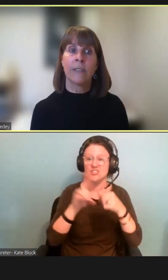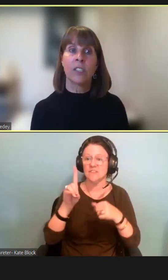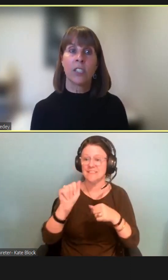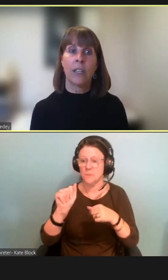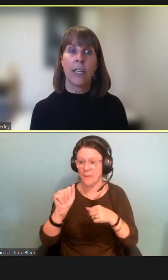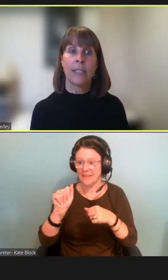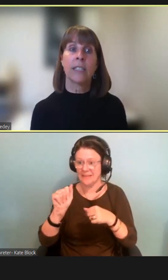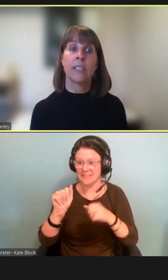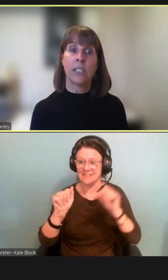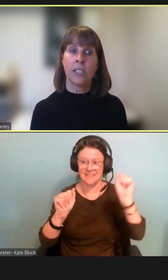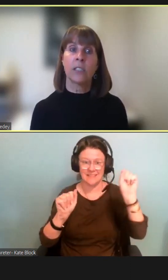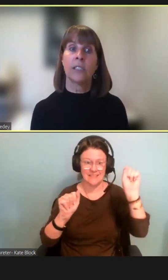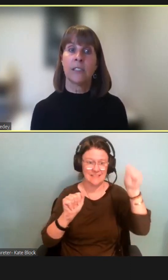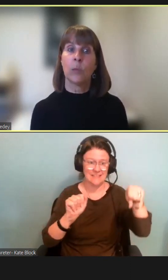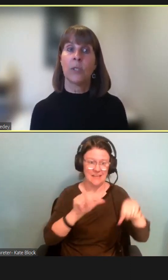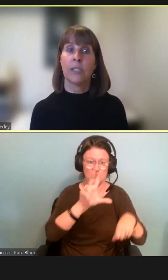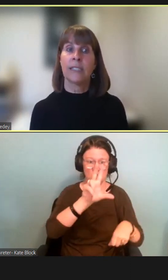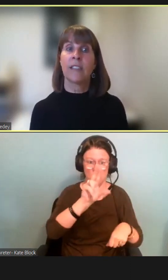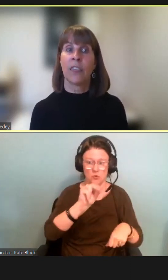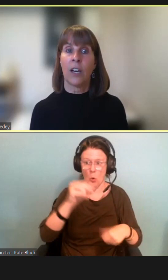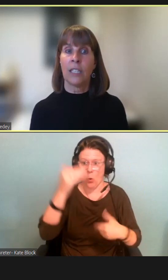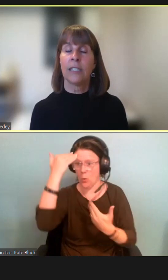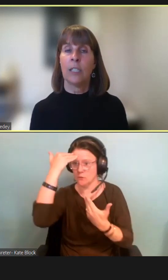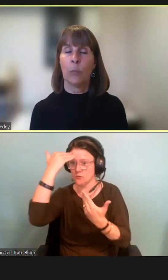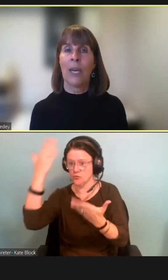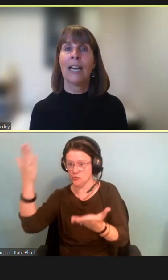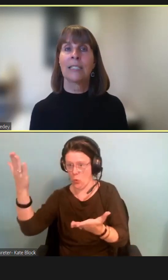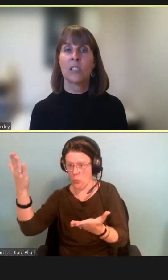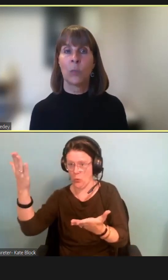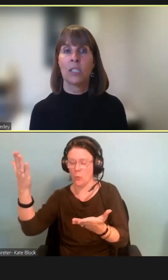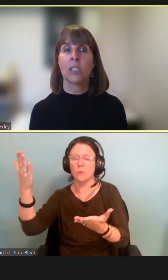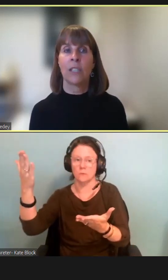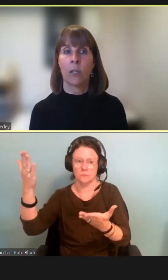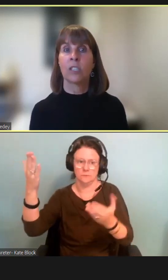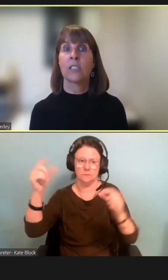child has additional disabilities thought to impact speech language